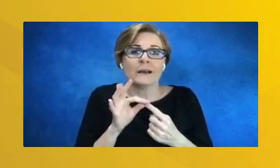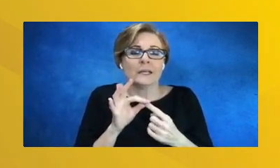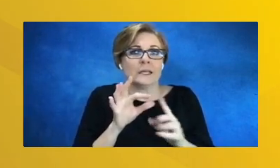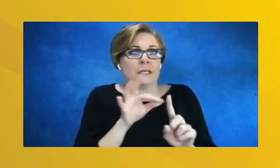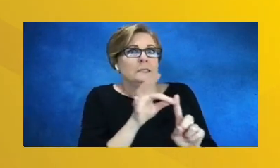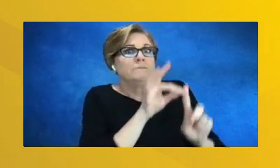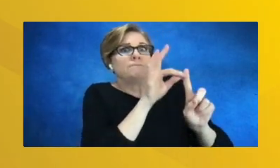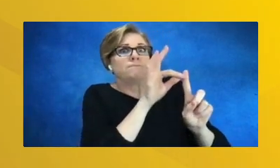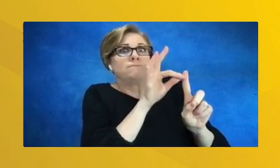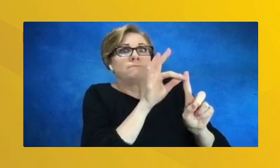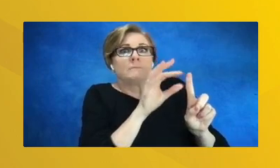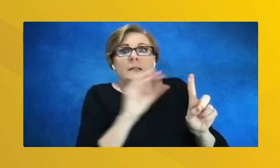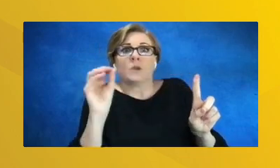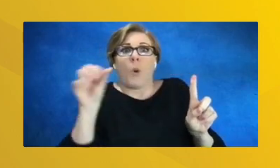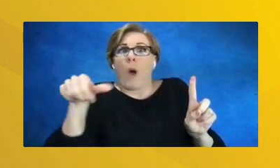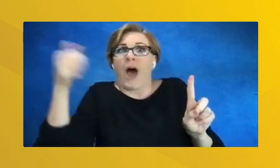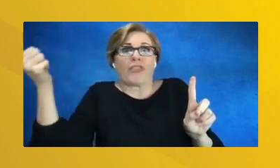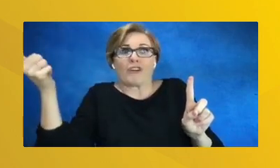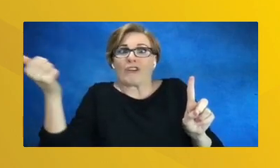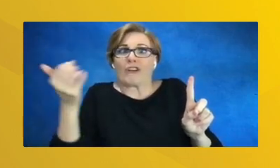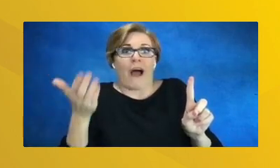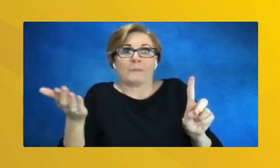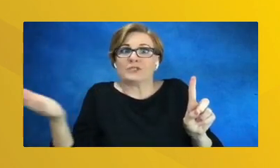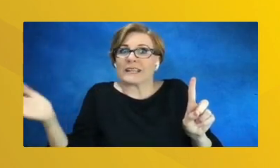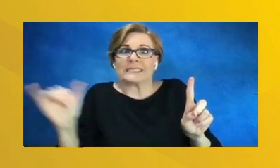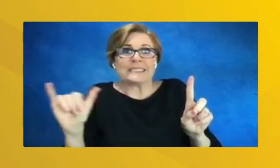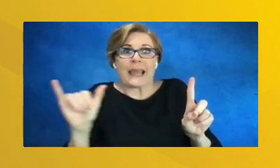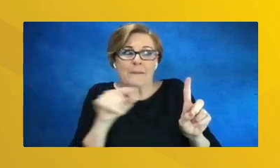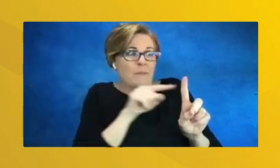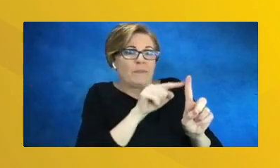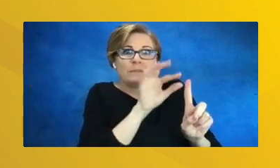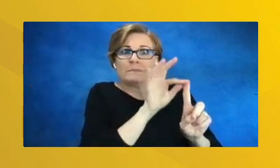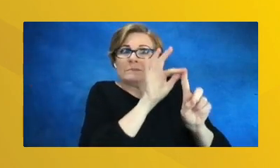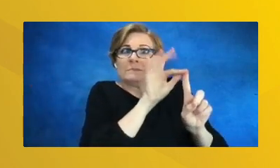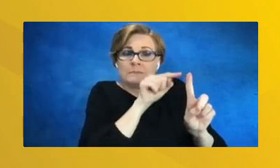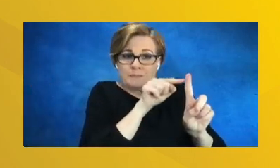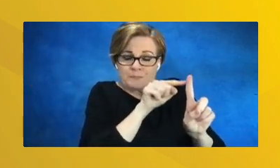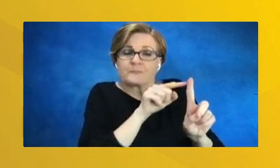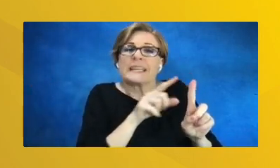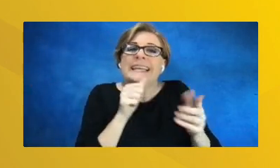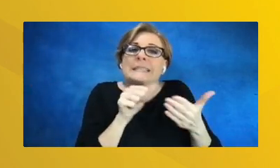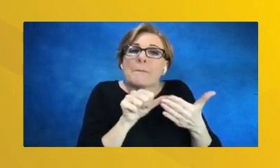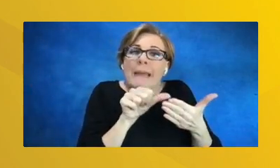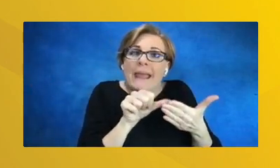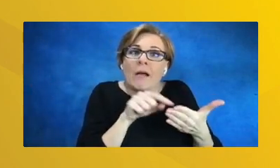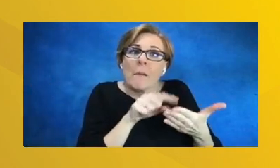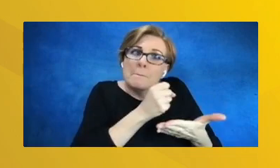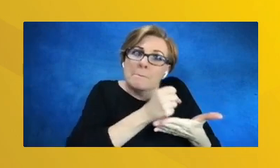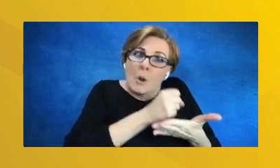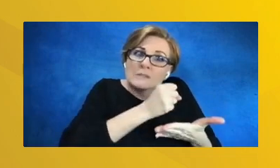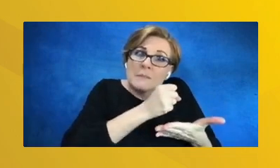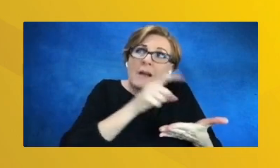we have on display at the museum, that is a piece of mail that was postmarked on the moon.